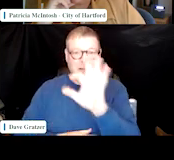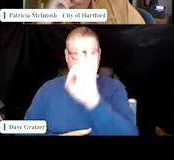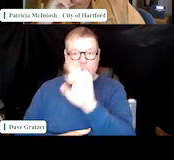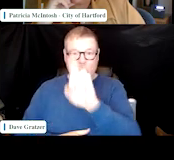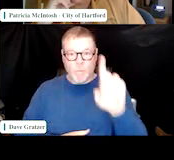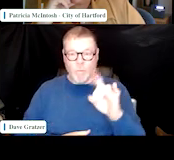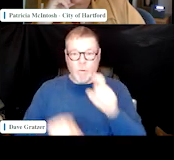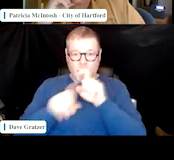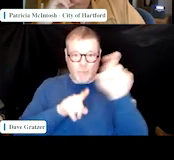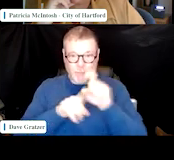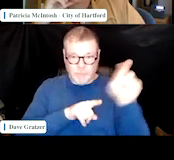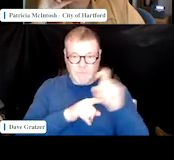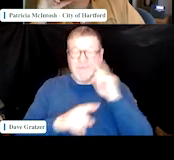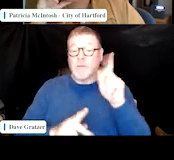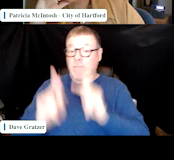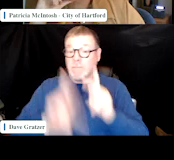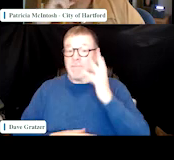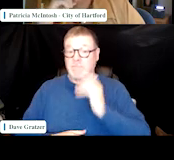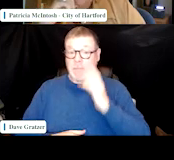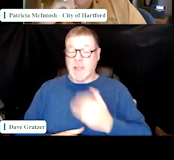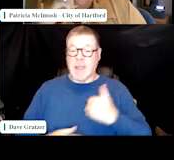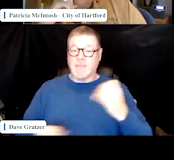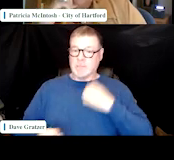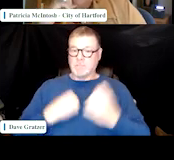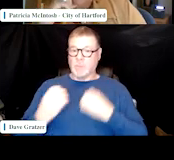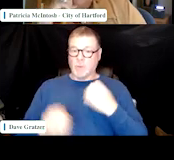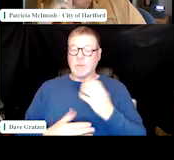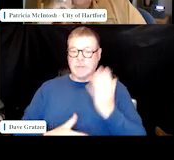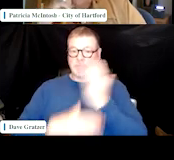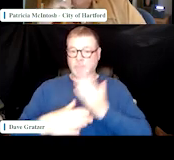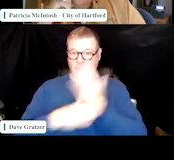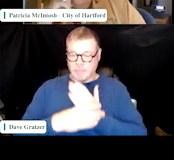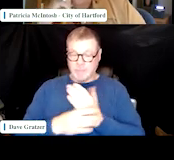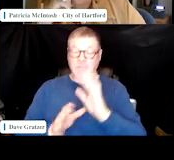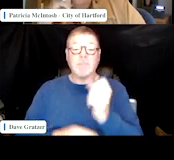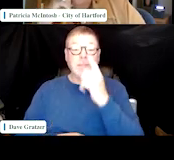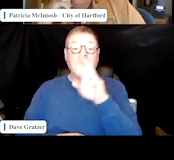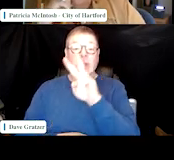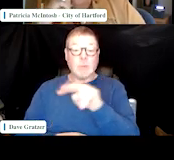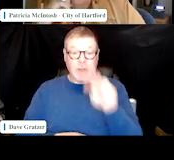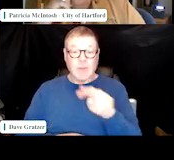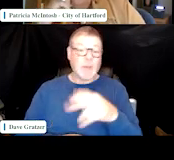for individuals experiencing emotional distress. In 2022, the HEARTeam launched,